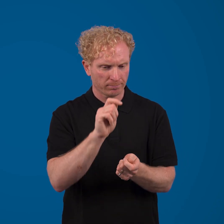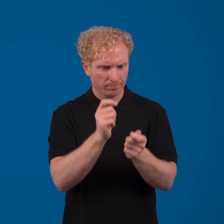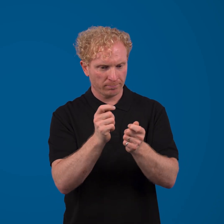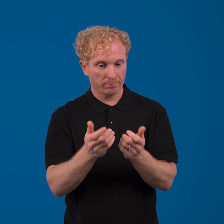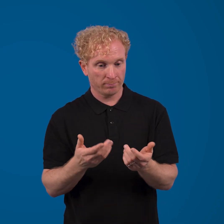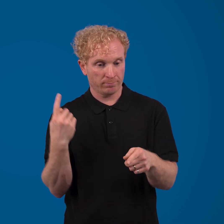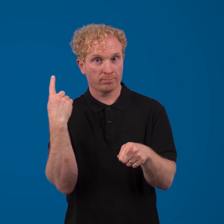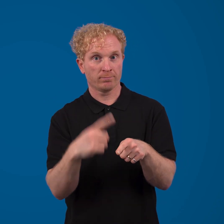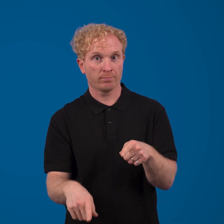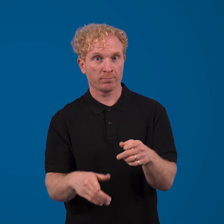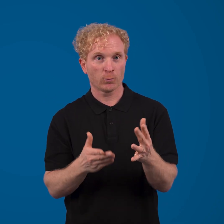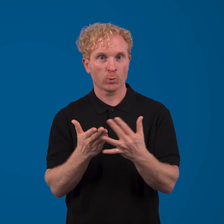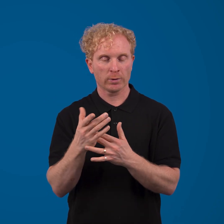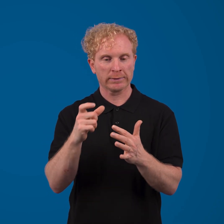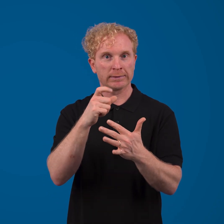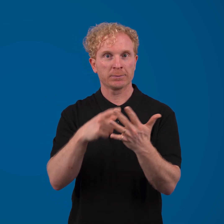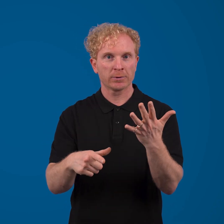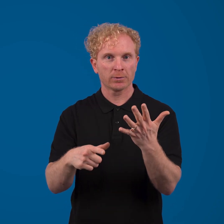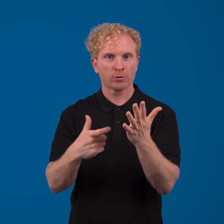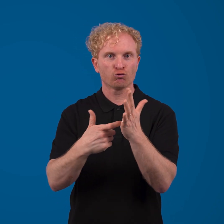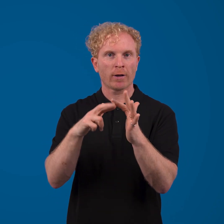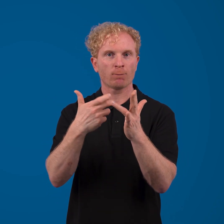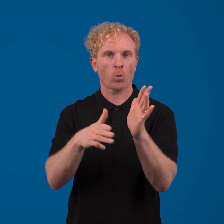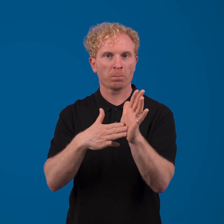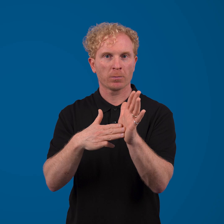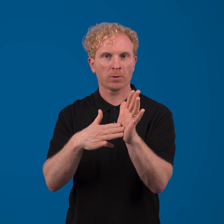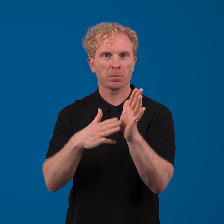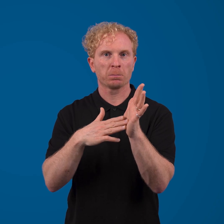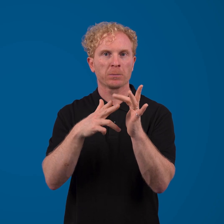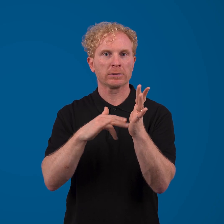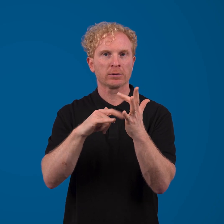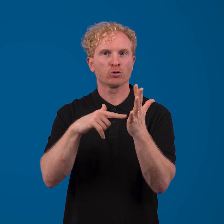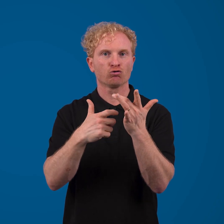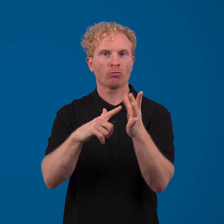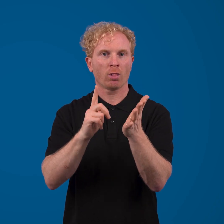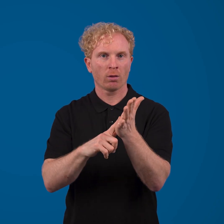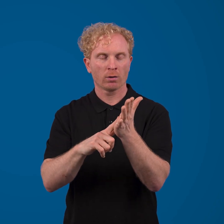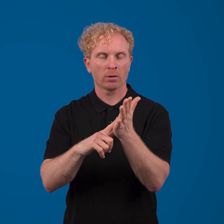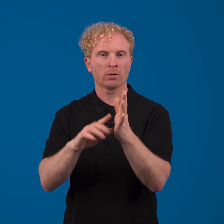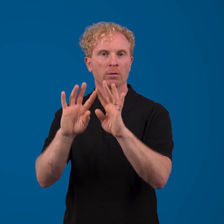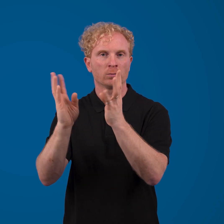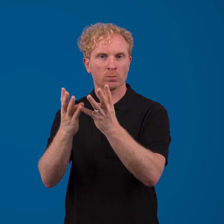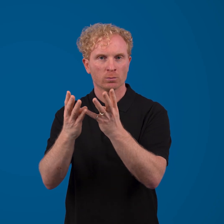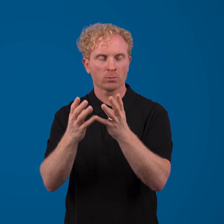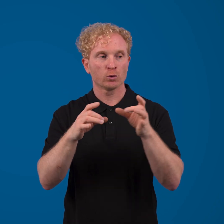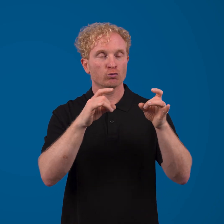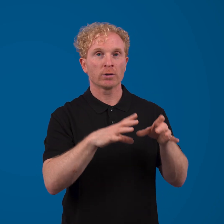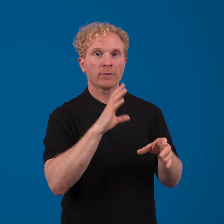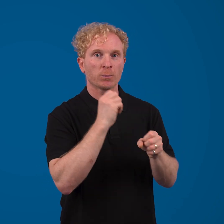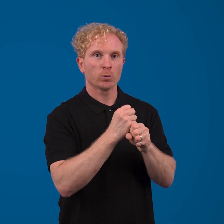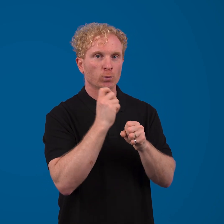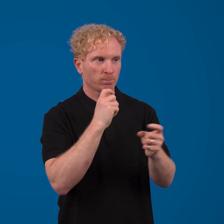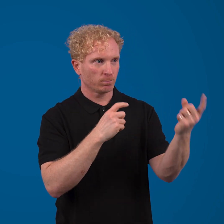Pending endorsement by the Disability Reform Ministerial Council, the Australian Government